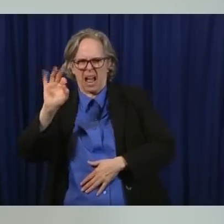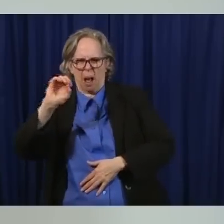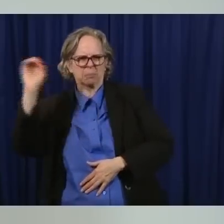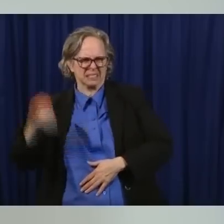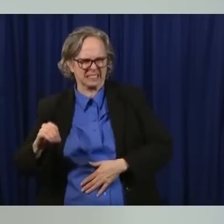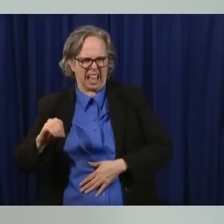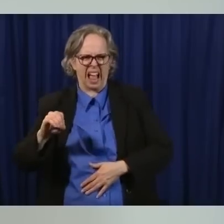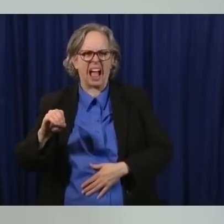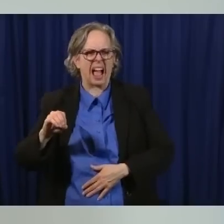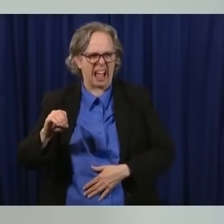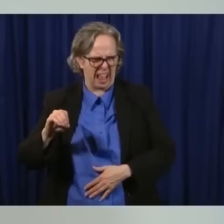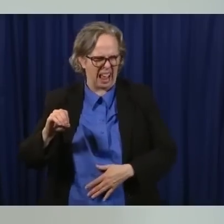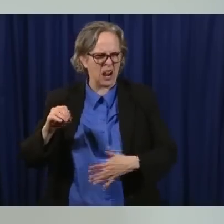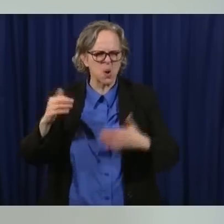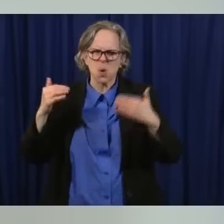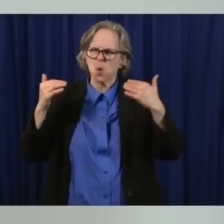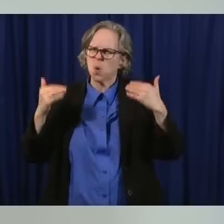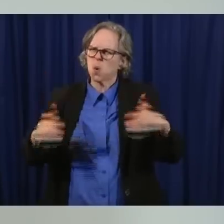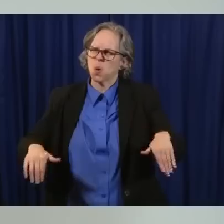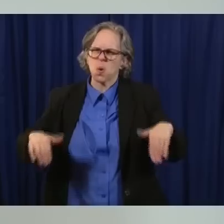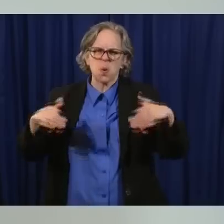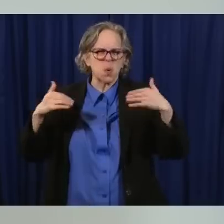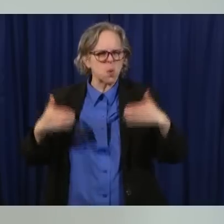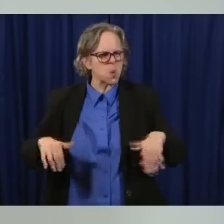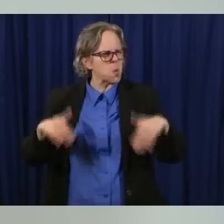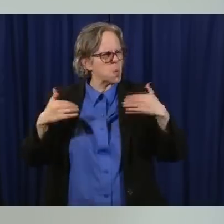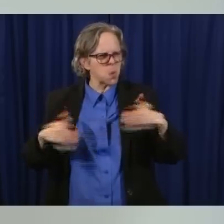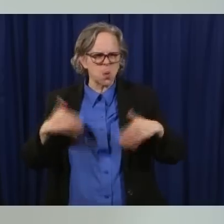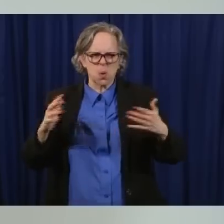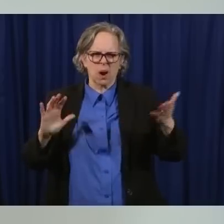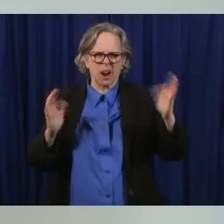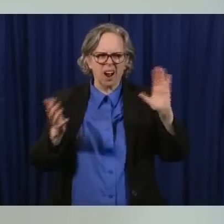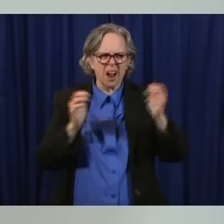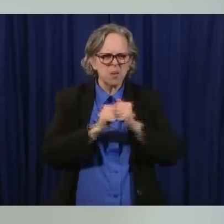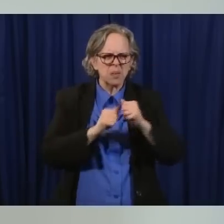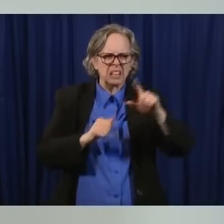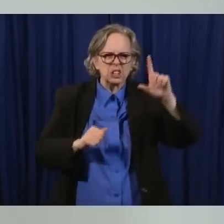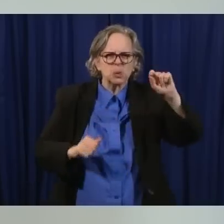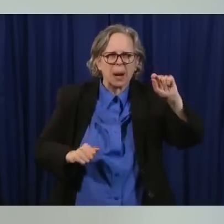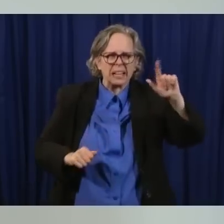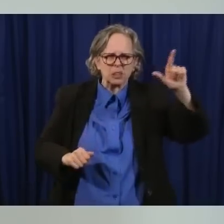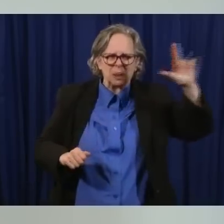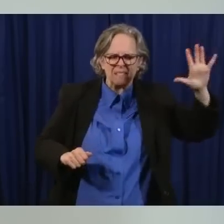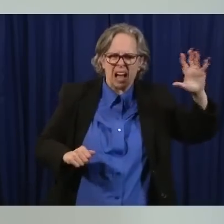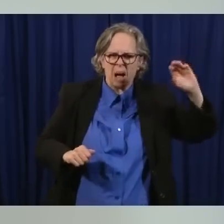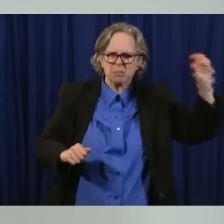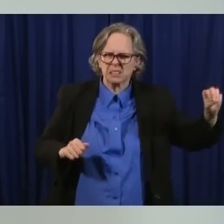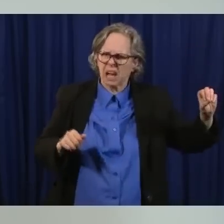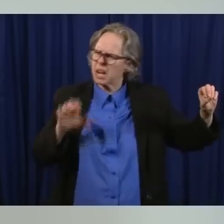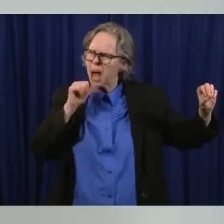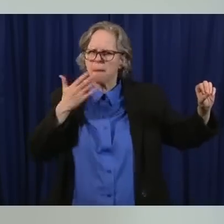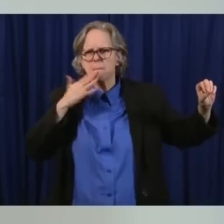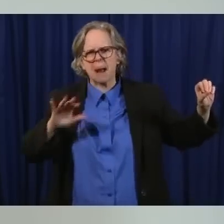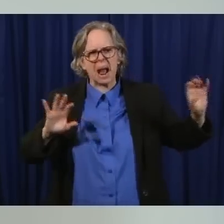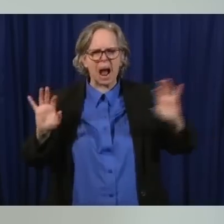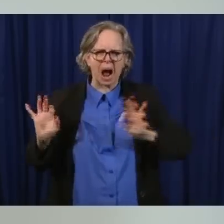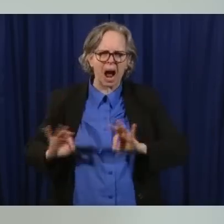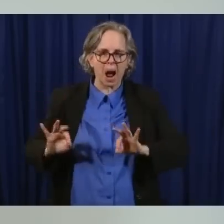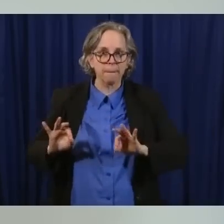HIGHEST UNEMPLOYMENT RATE WE EXPERIENCE OHIO WAS 10.9%.